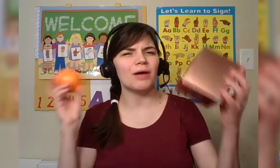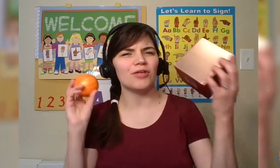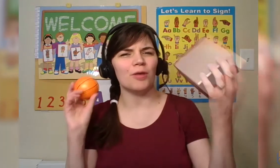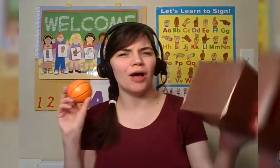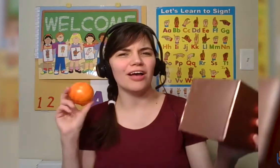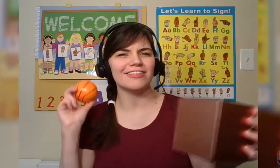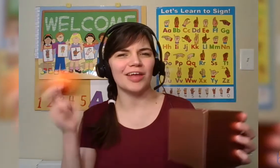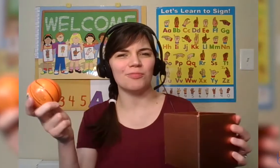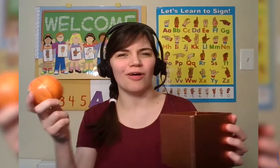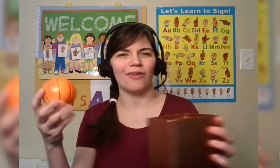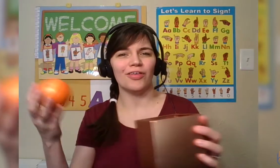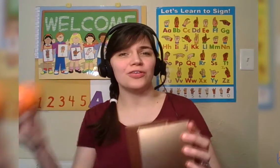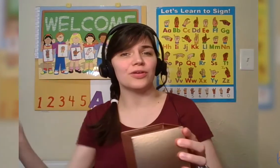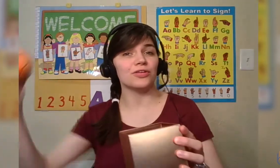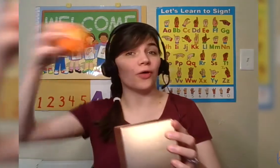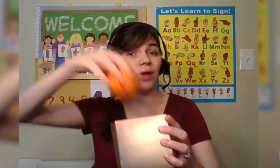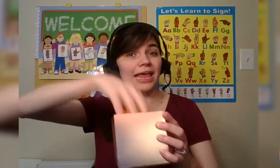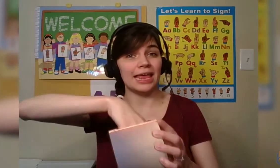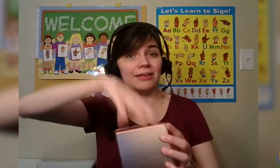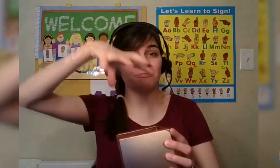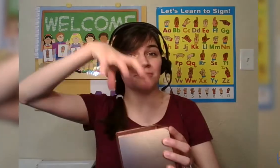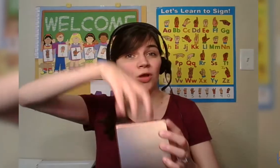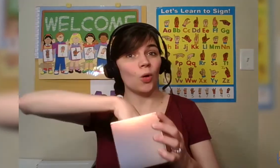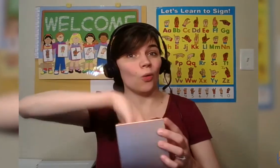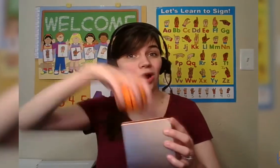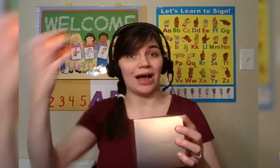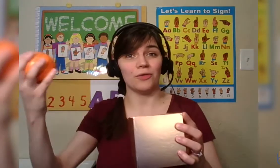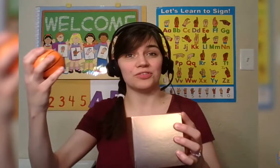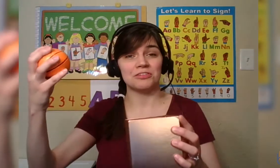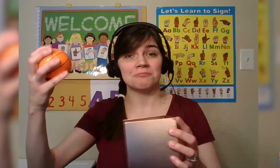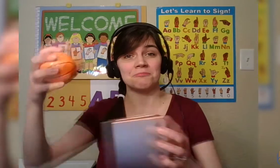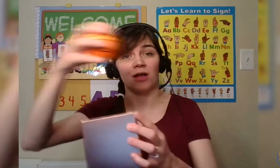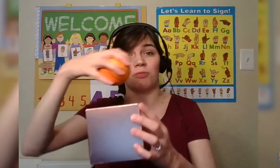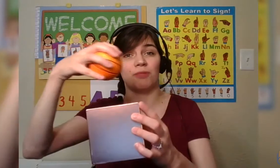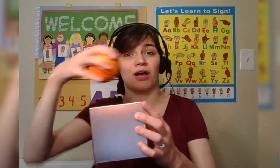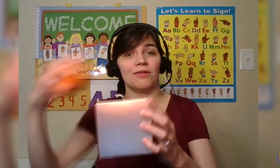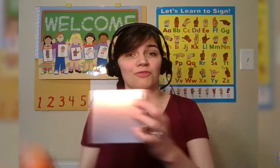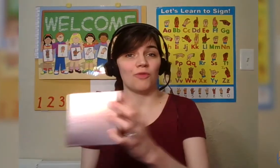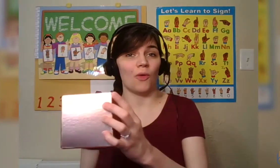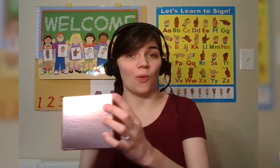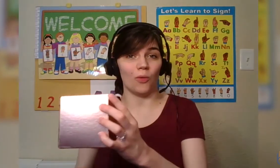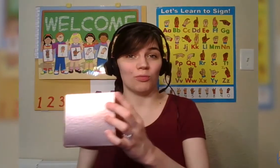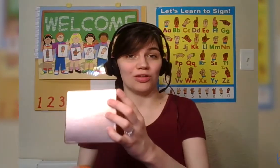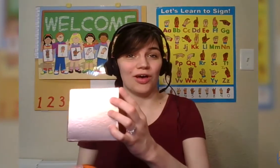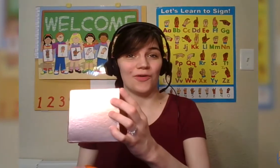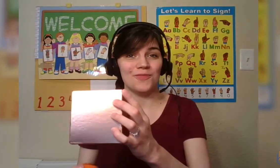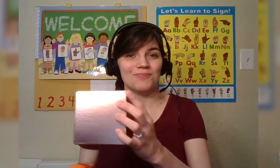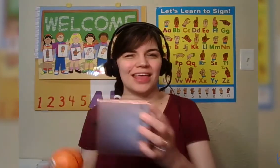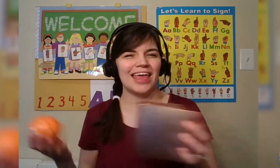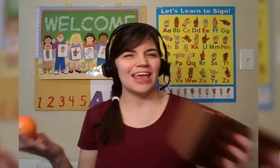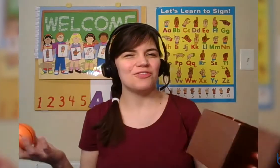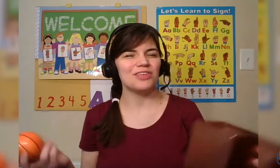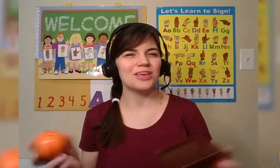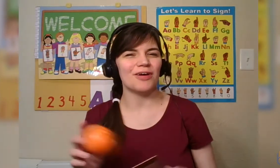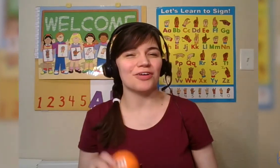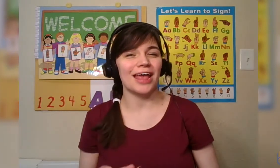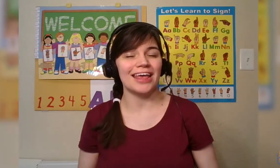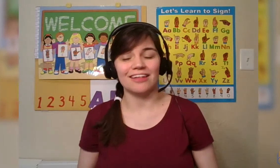about a box and a ball. You can go in or out, above or below. If you think about your hands